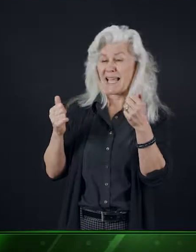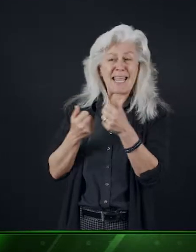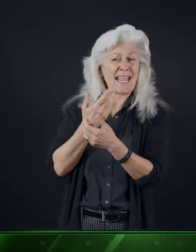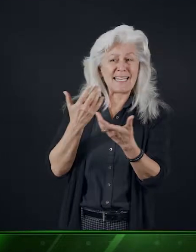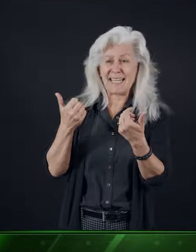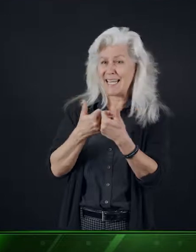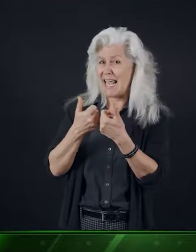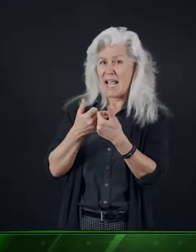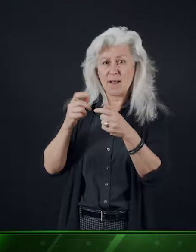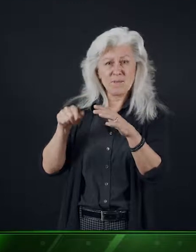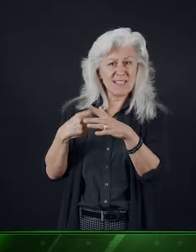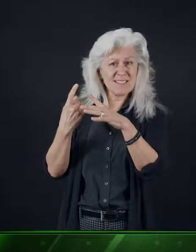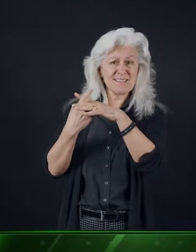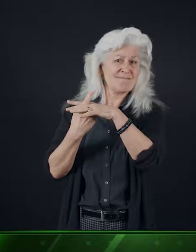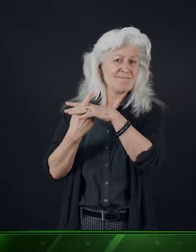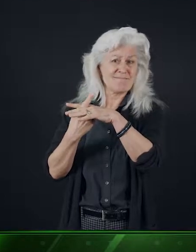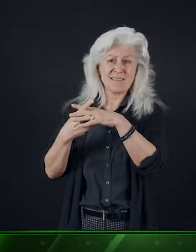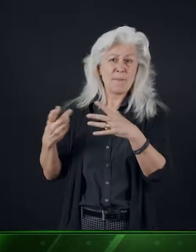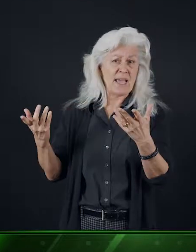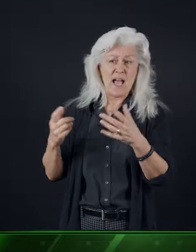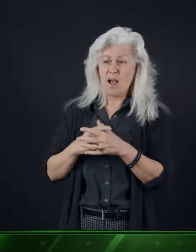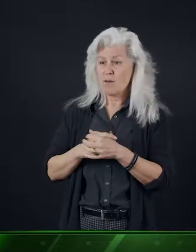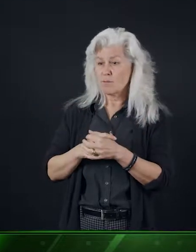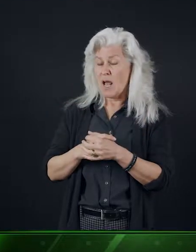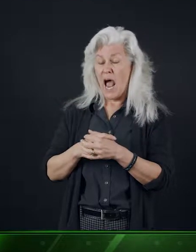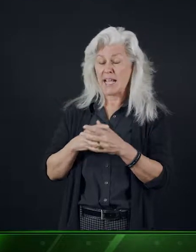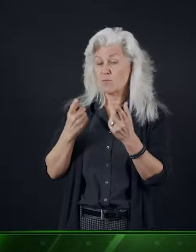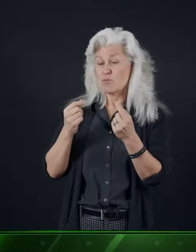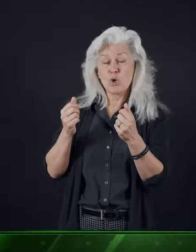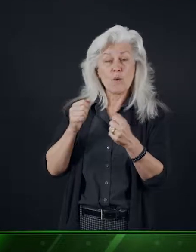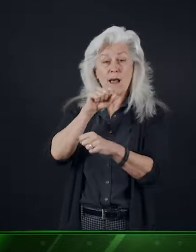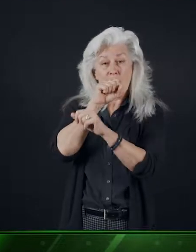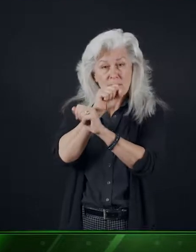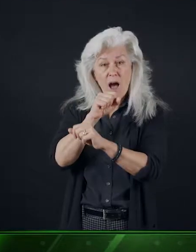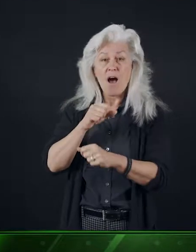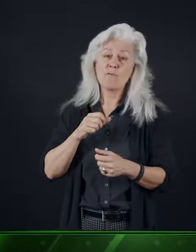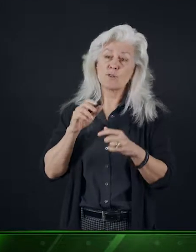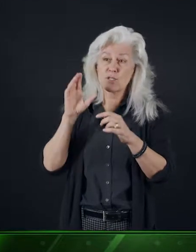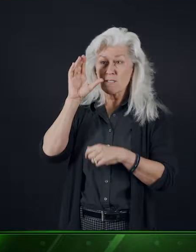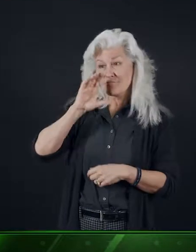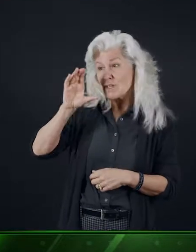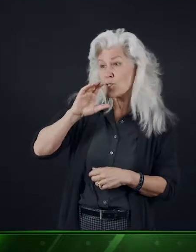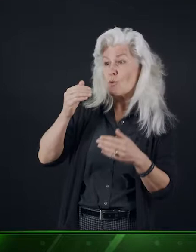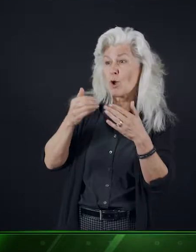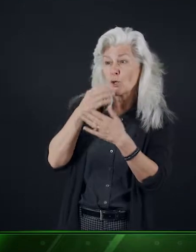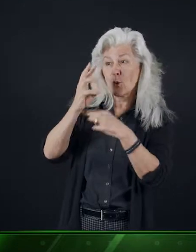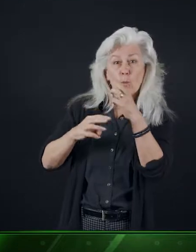I can keep doing what I love, which is exploring new worlds, having real adventures.